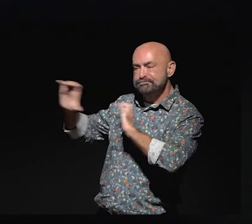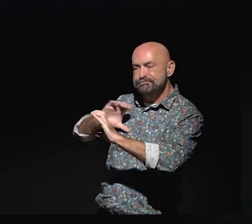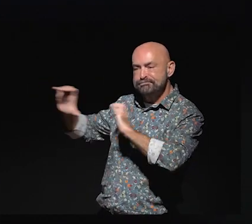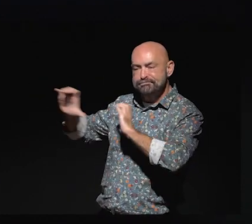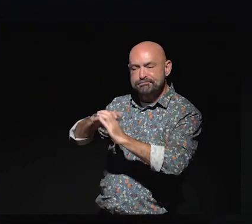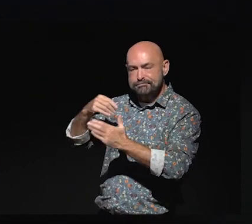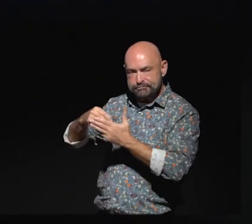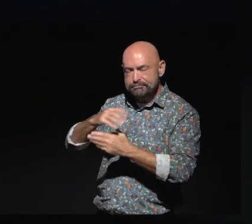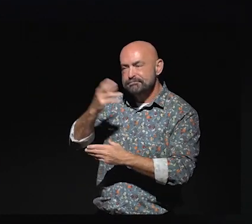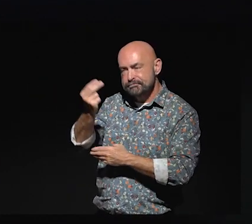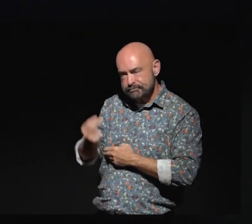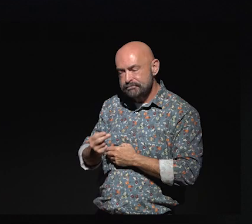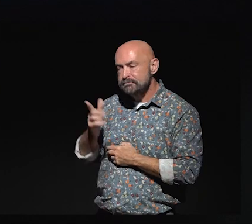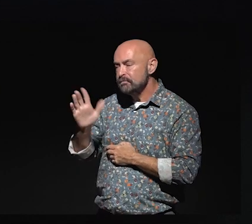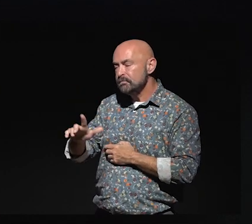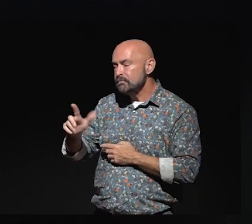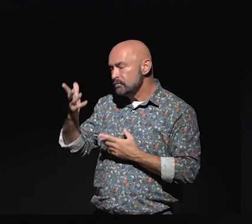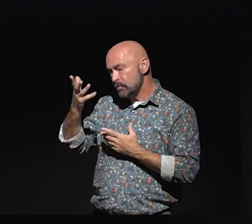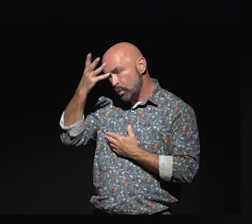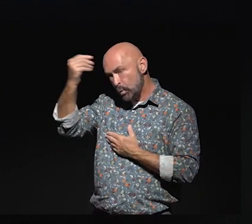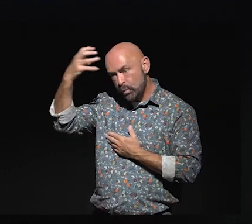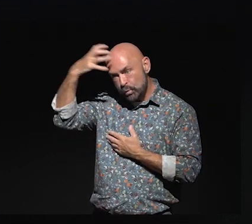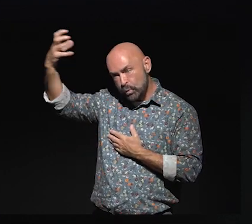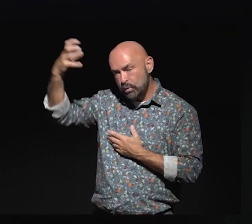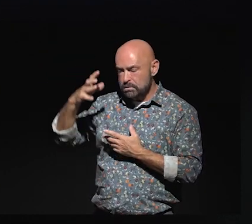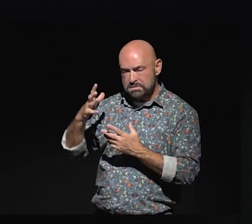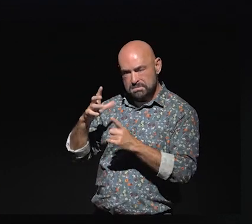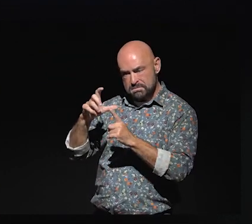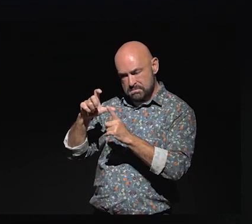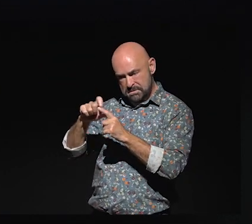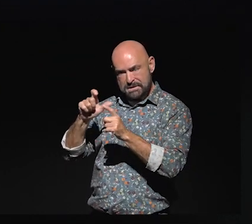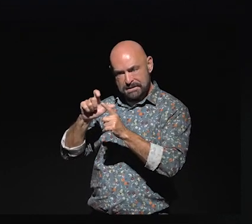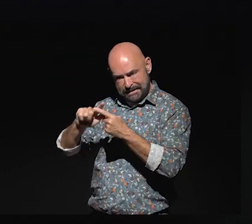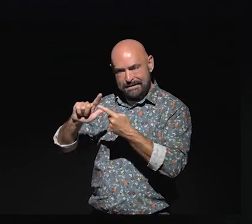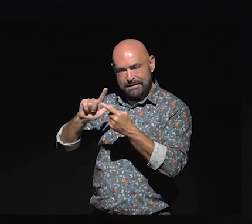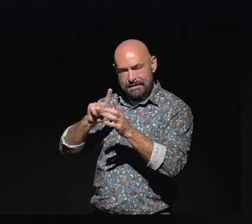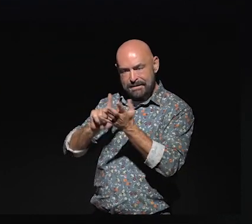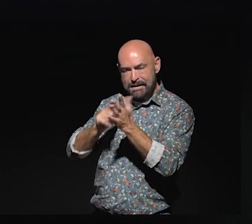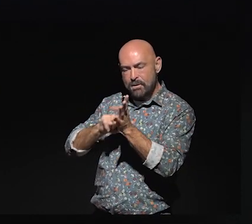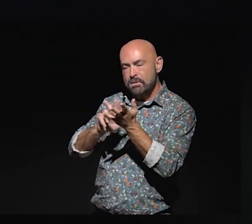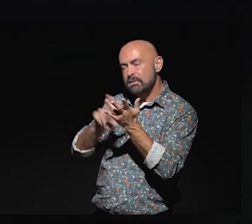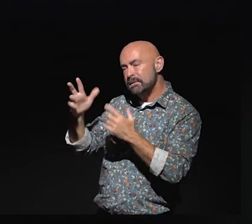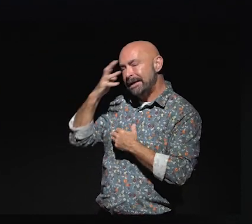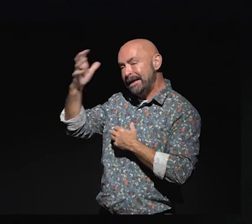including from the Duc d'Orleans, the heir to the throne, the eldest son of King Louis Philippe,